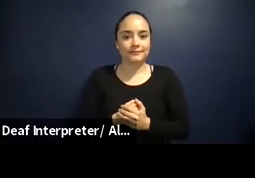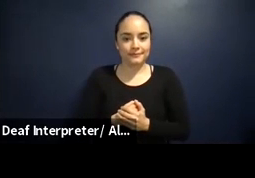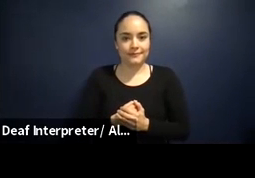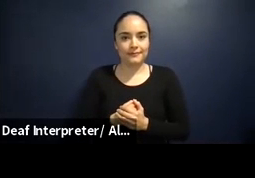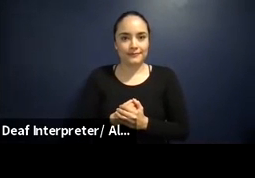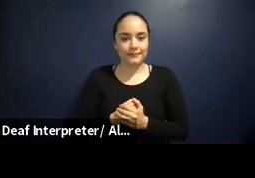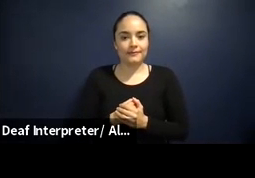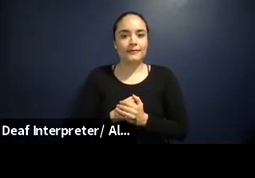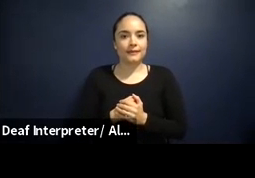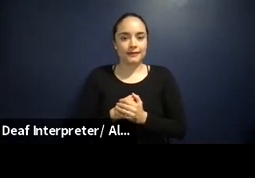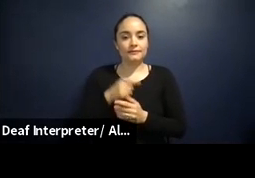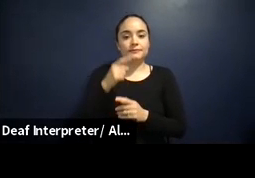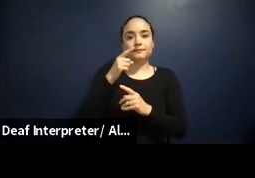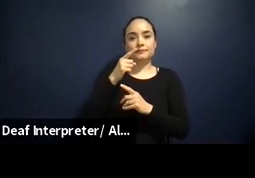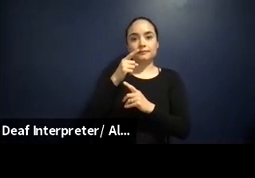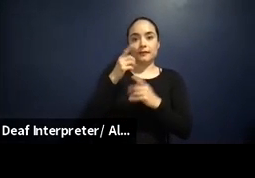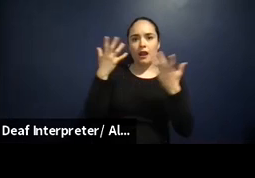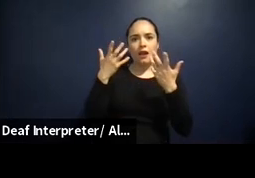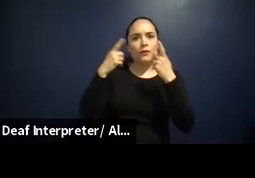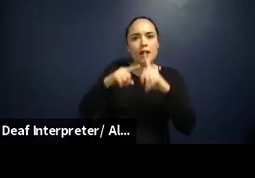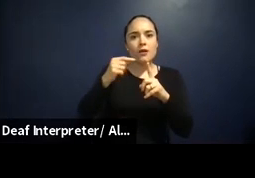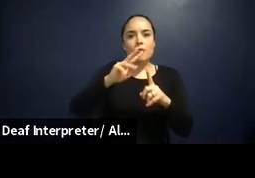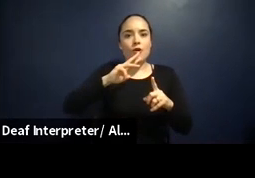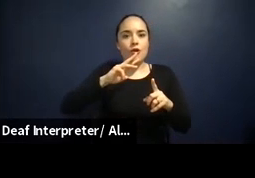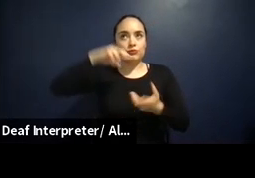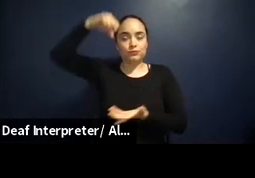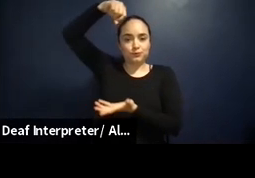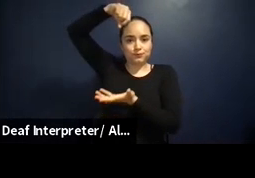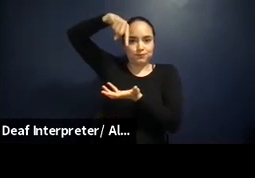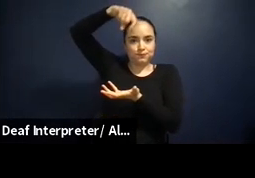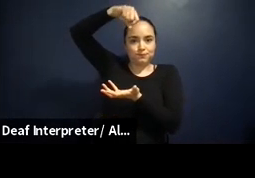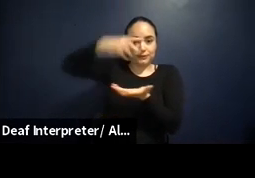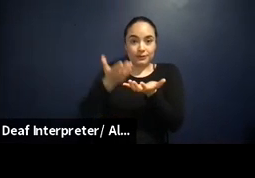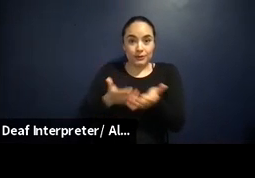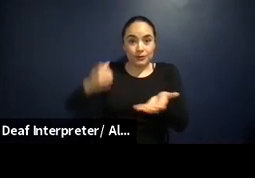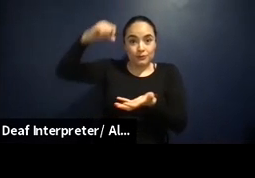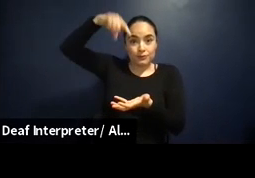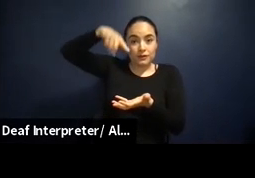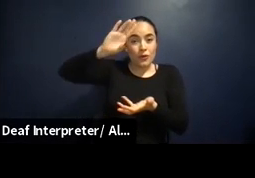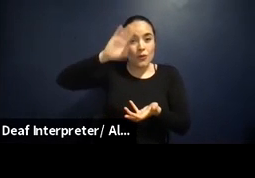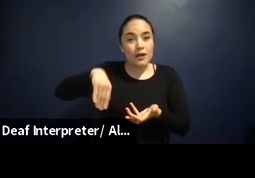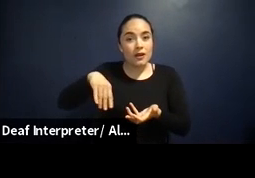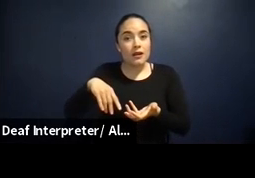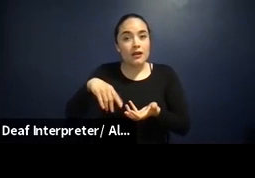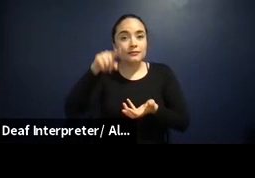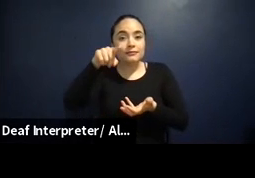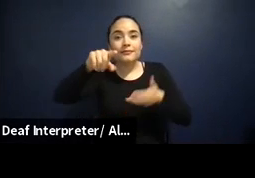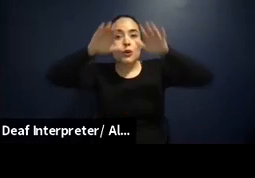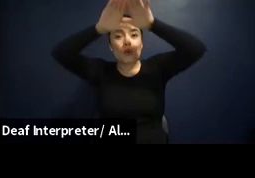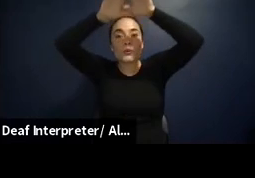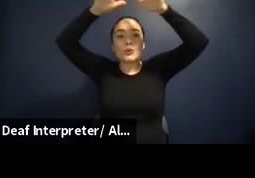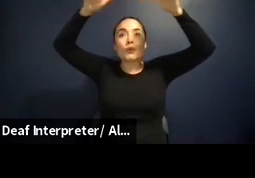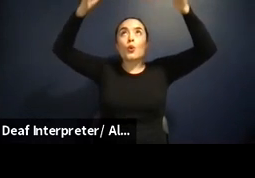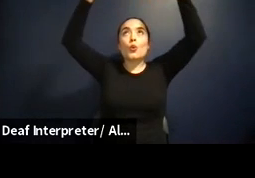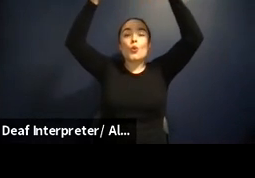sort of a reciprocal cone on the bottom, and what, how I remember which is which, is stalactites has "c,"